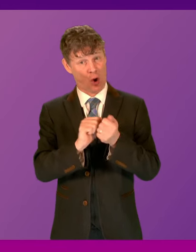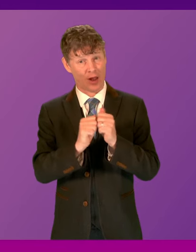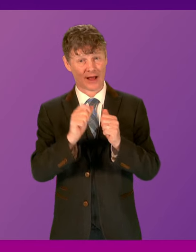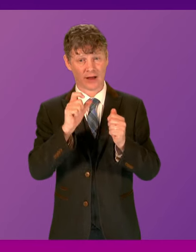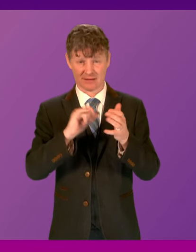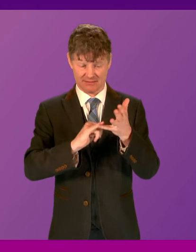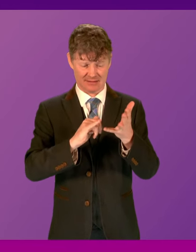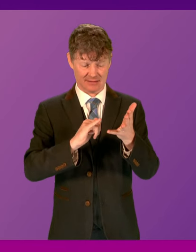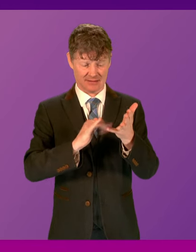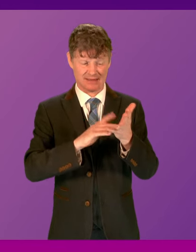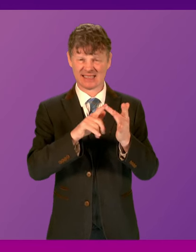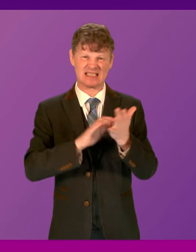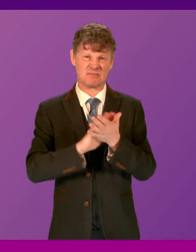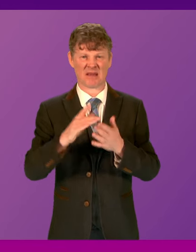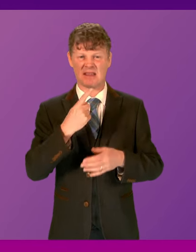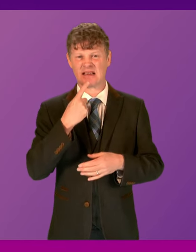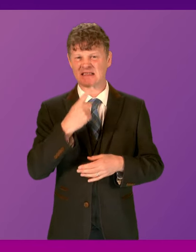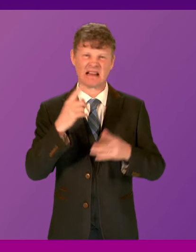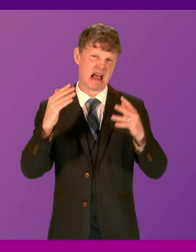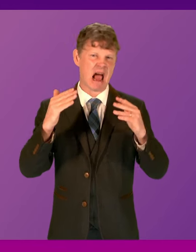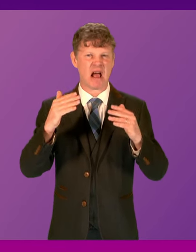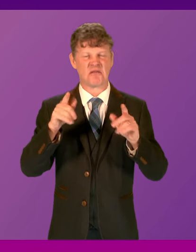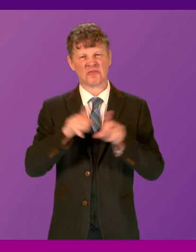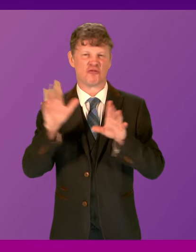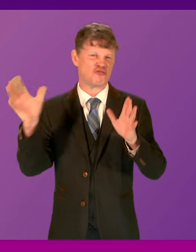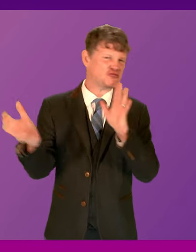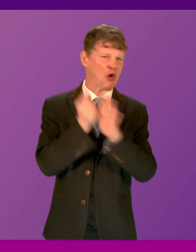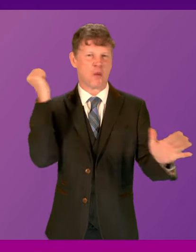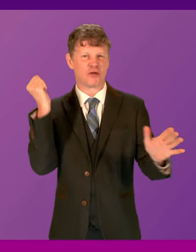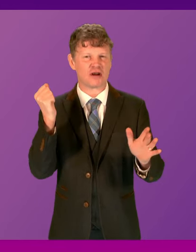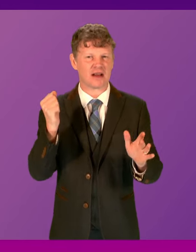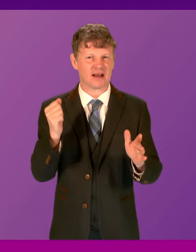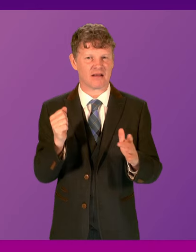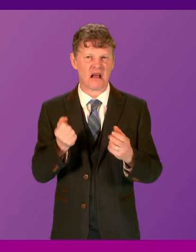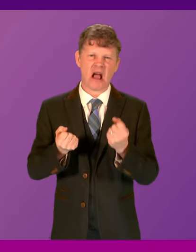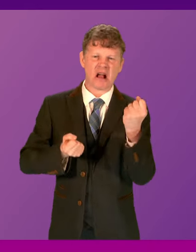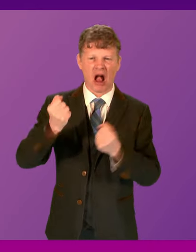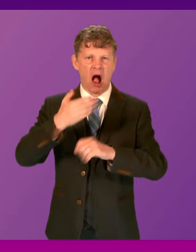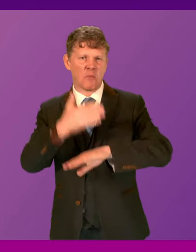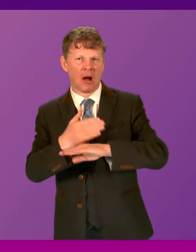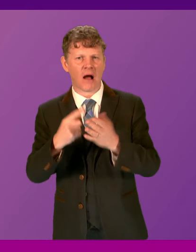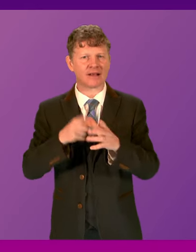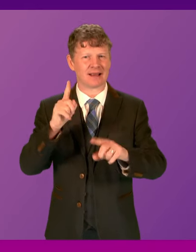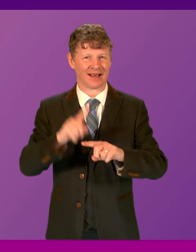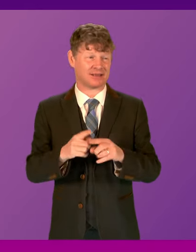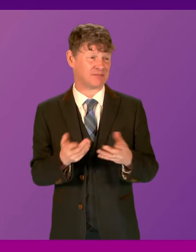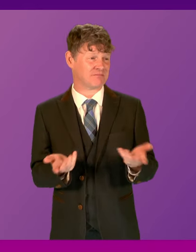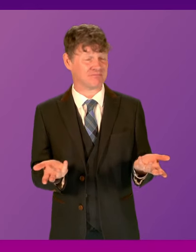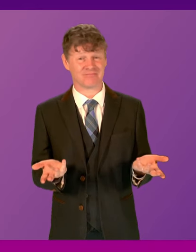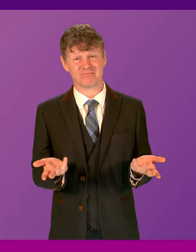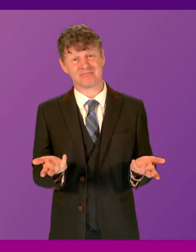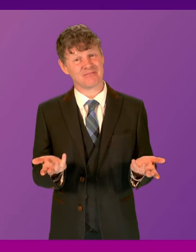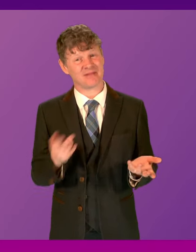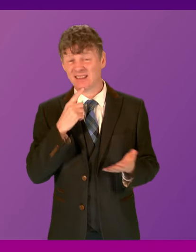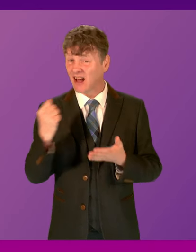called it “highway robbery” and a “car park tax”. It is really unfortunate that, when we